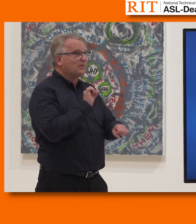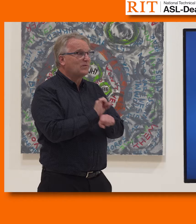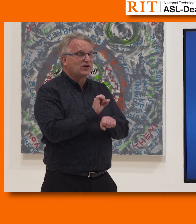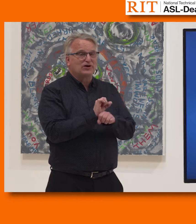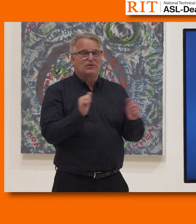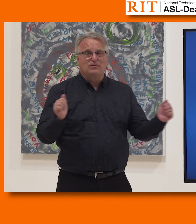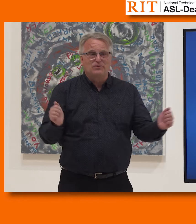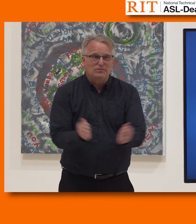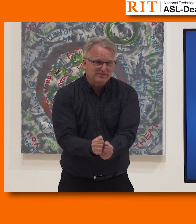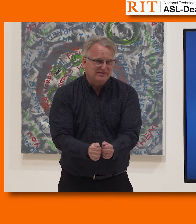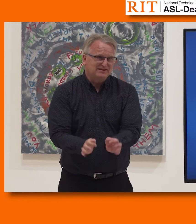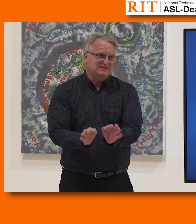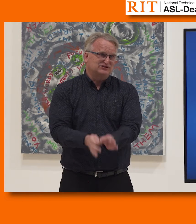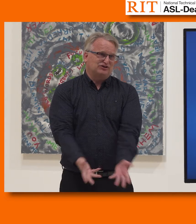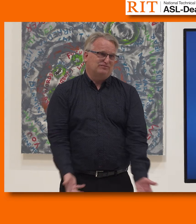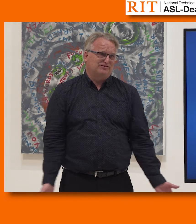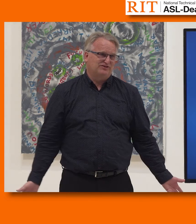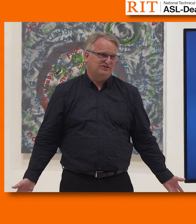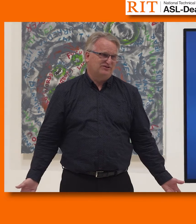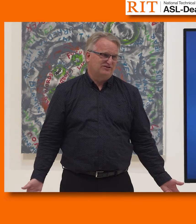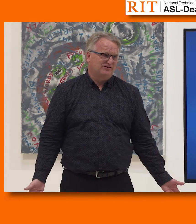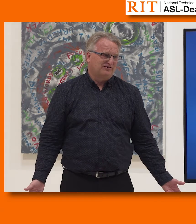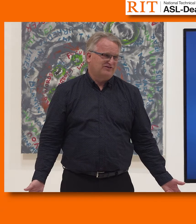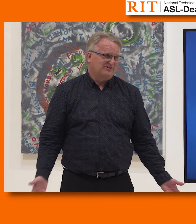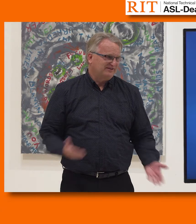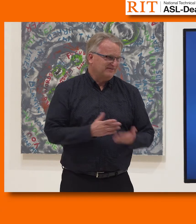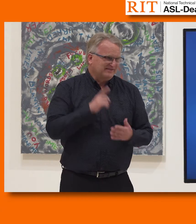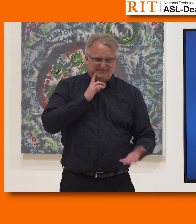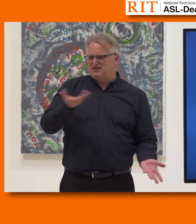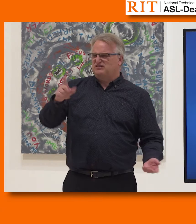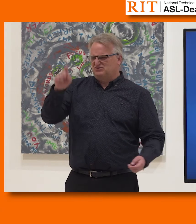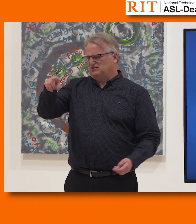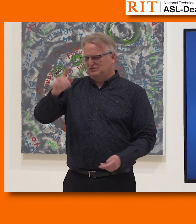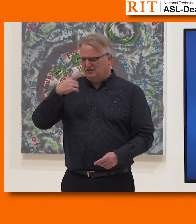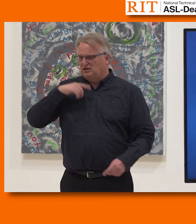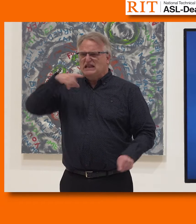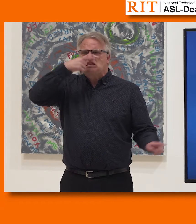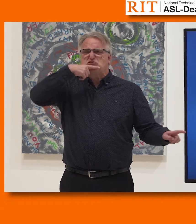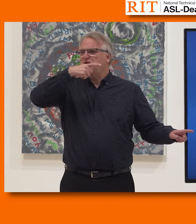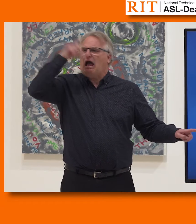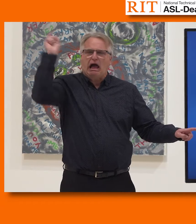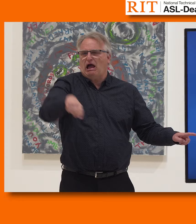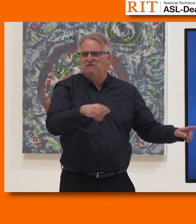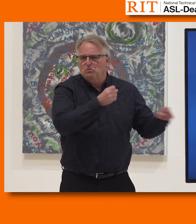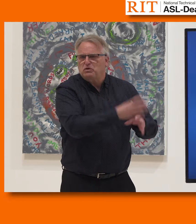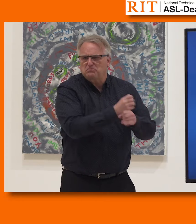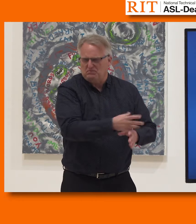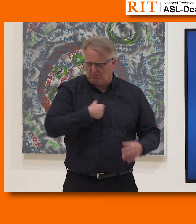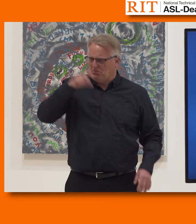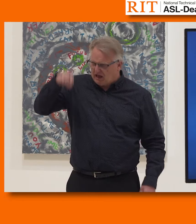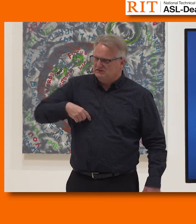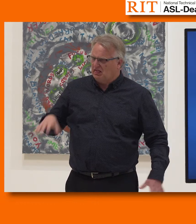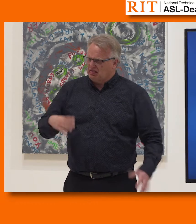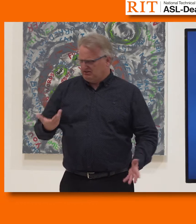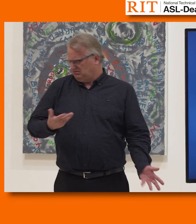We have to work with our interpreters, right? Oftentimes, we'll say, you know, "Just do your job.